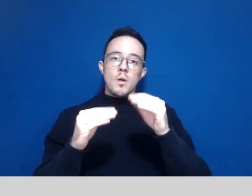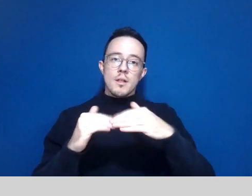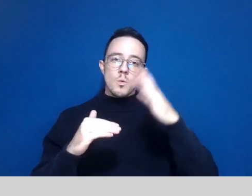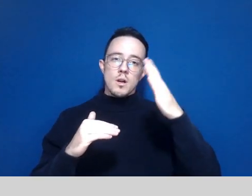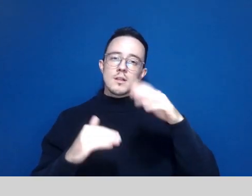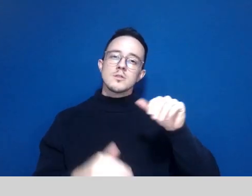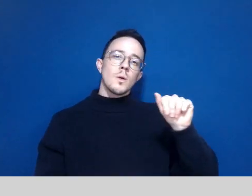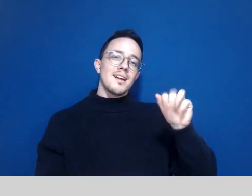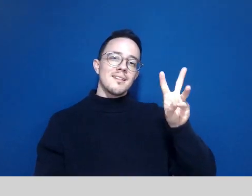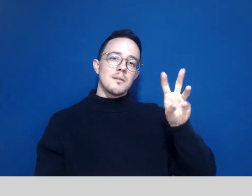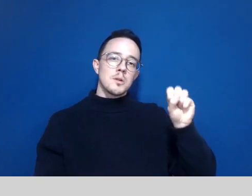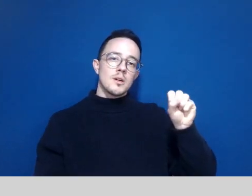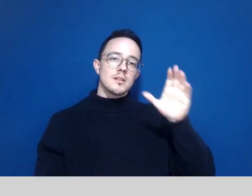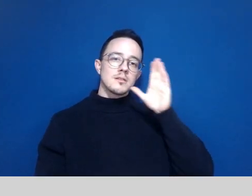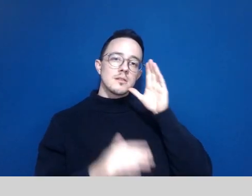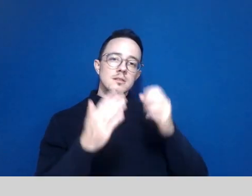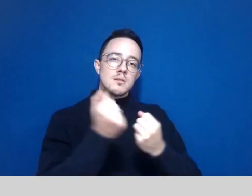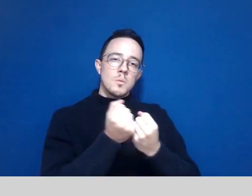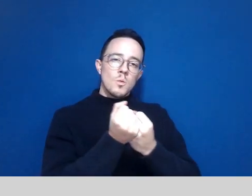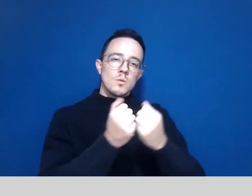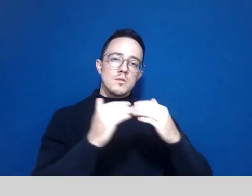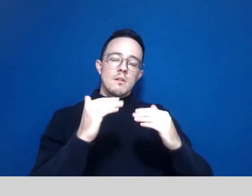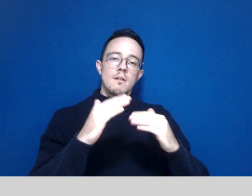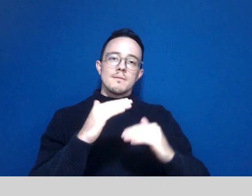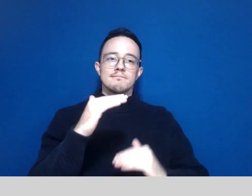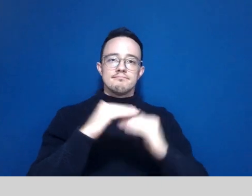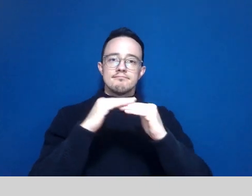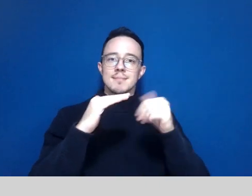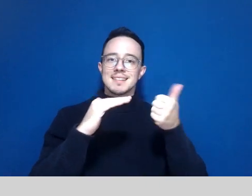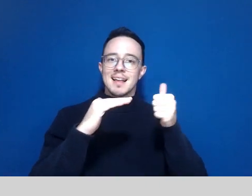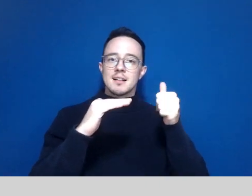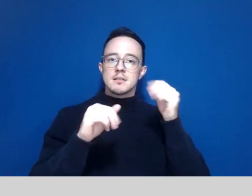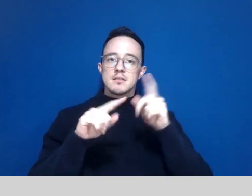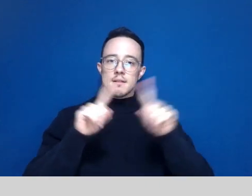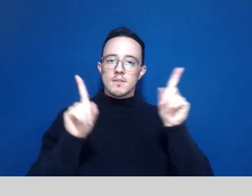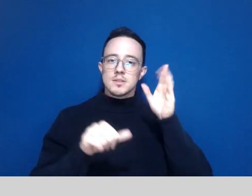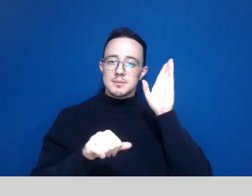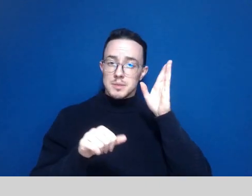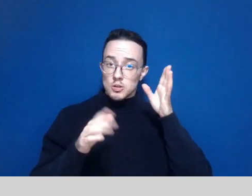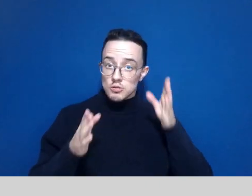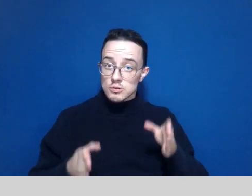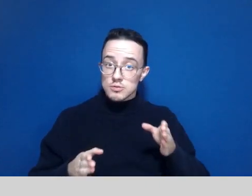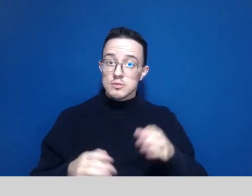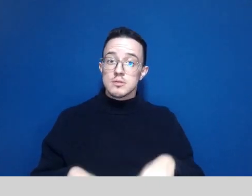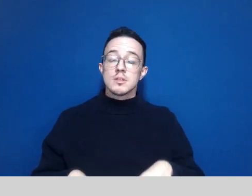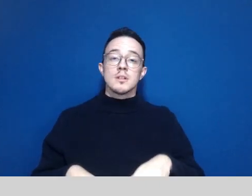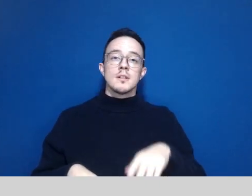AWS supports up to 10 speakers. You can do channel diarization which is the channel identification thing